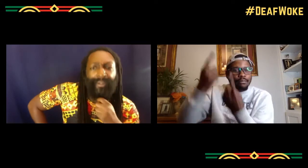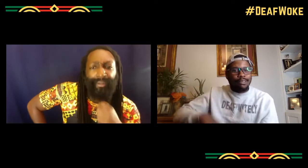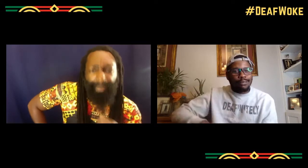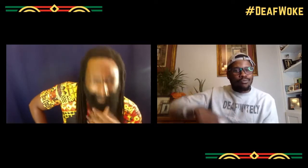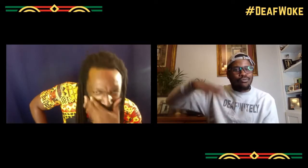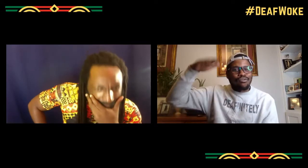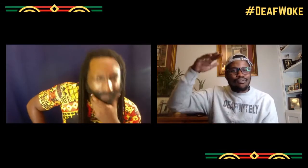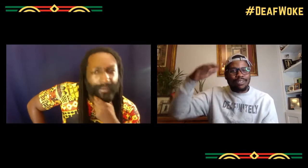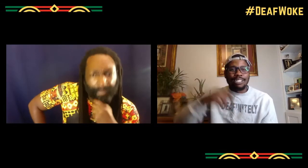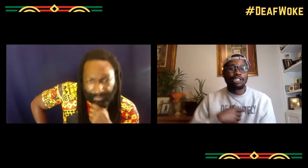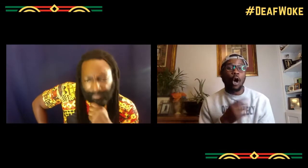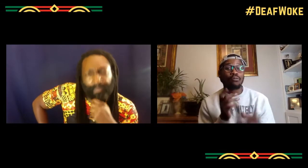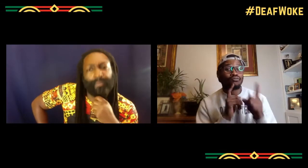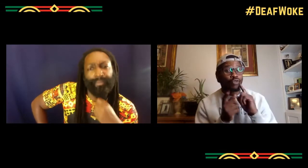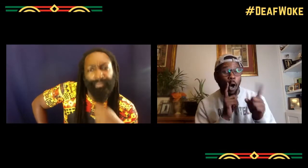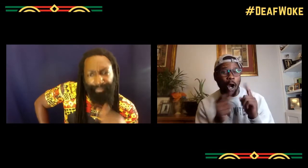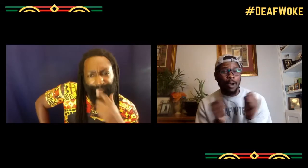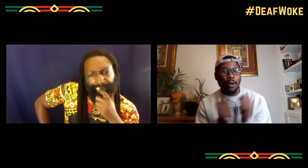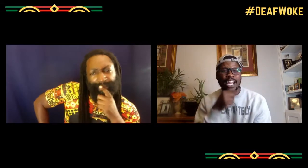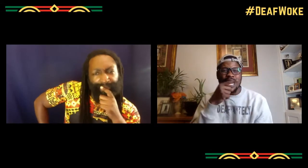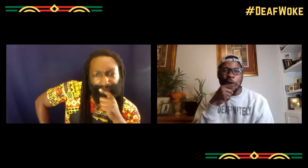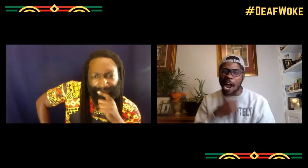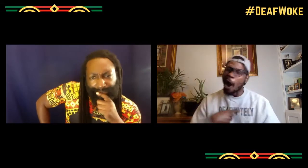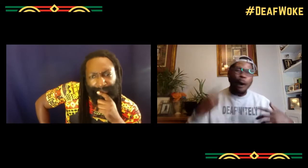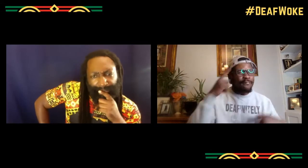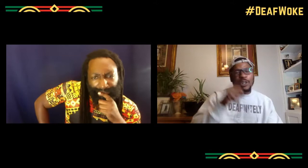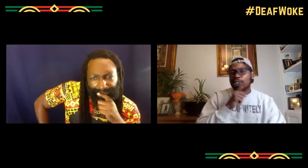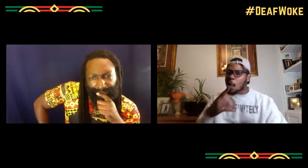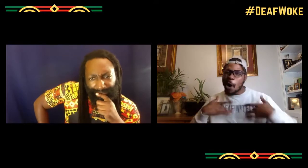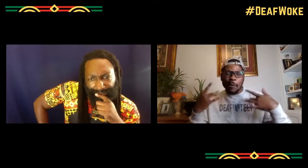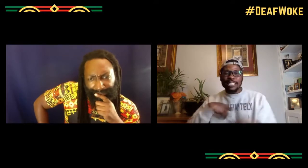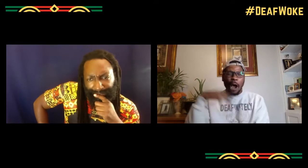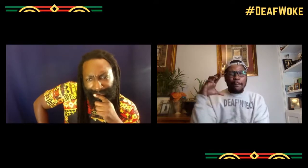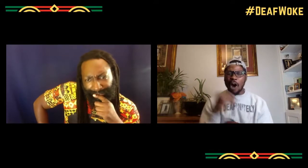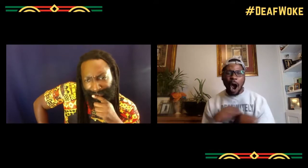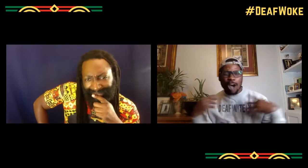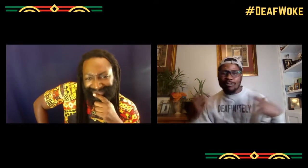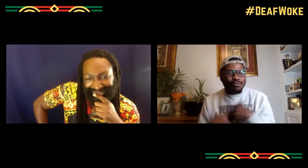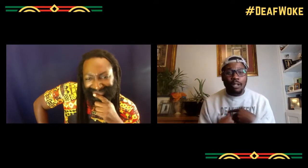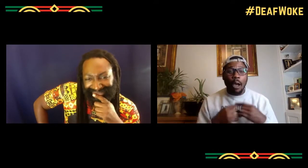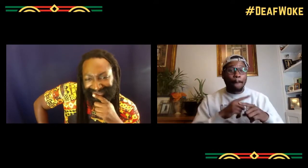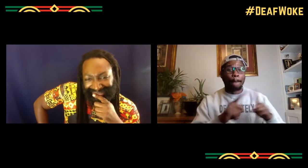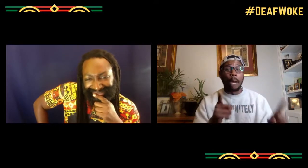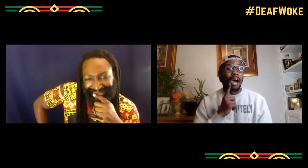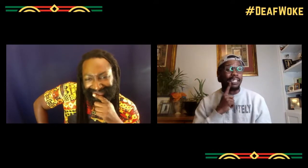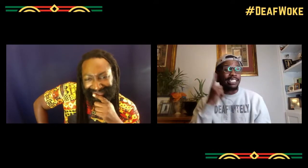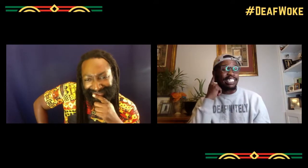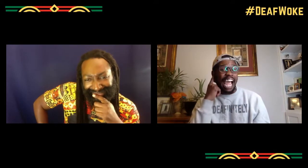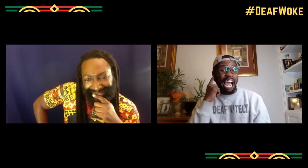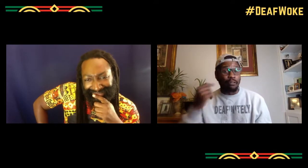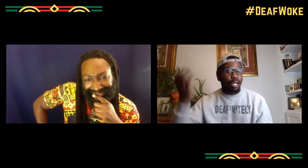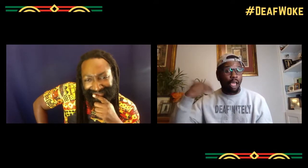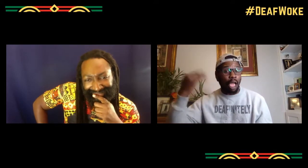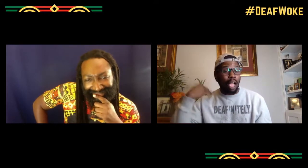or hearing people and I mean, that's where I grew up. So, when I talk with, you know, hearing people, I talk the way I sign,